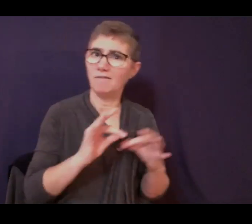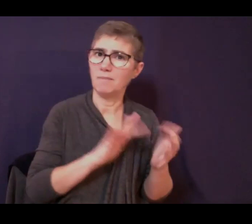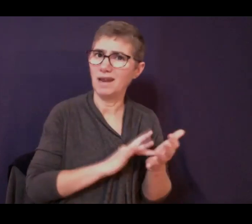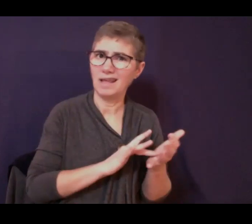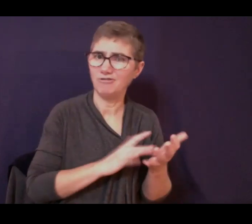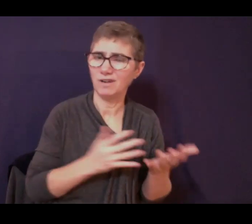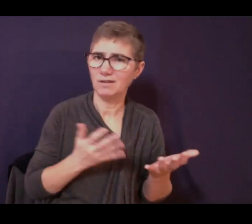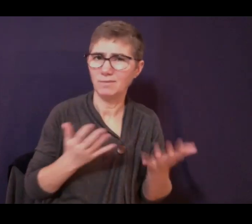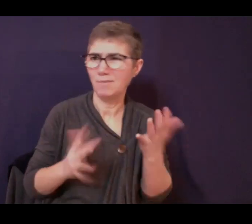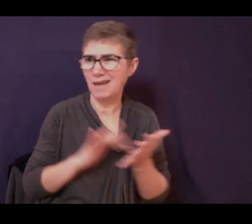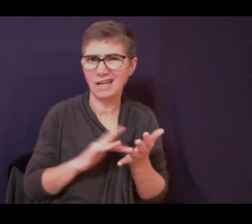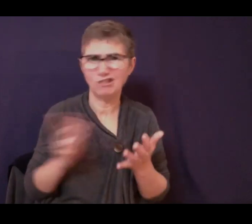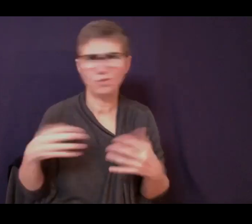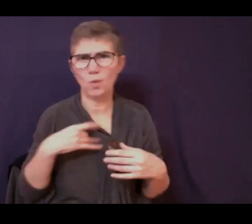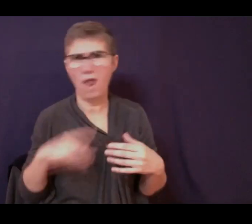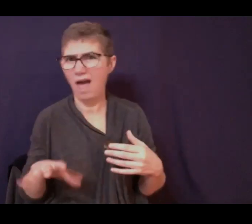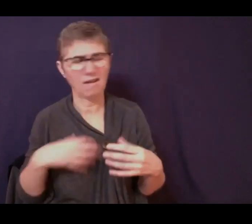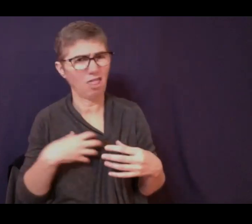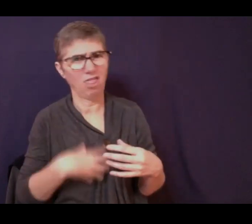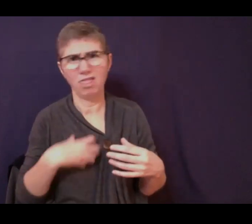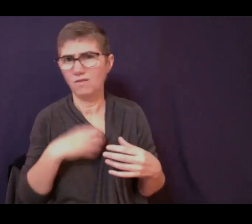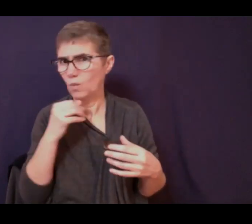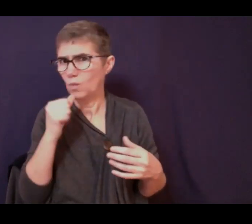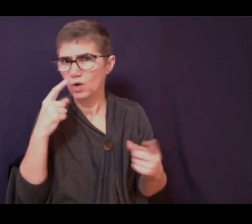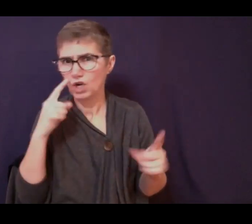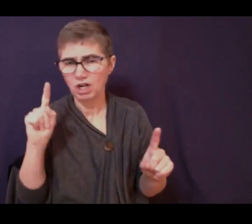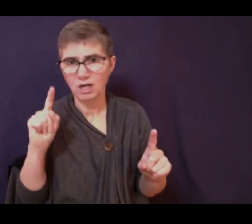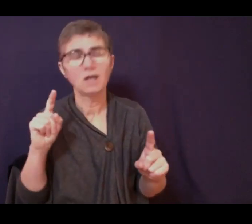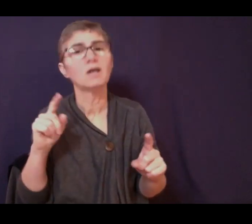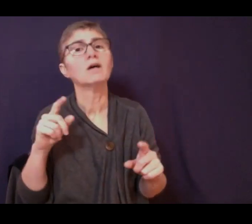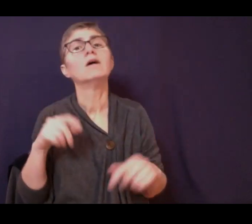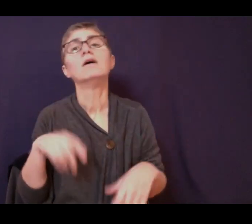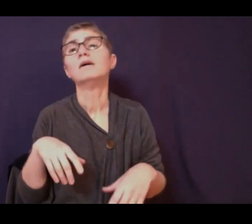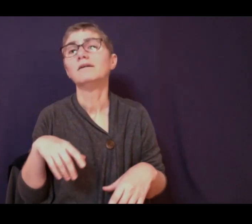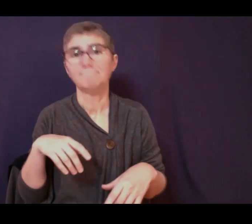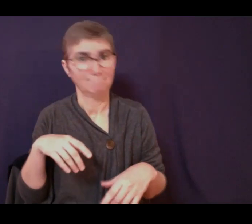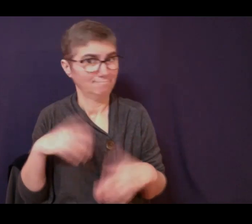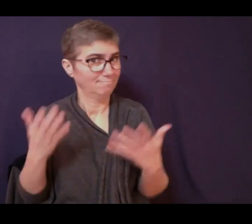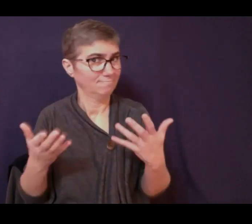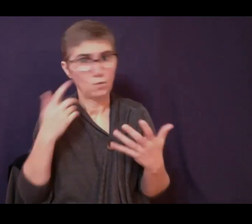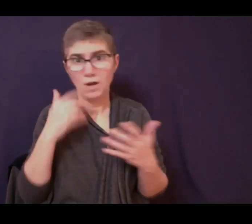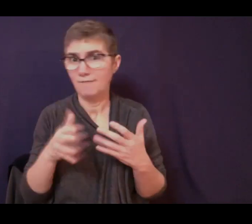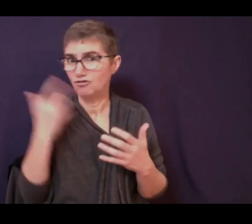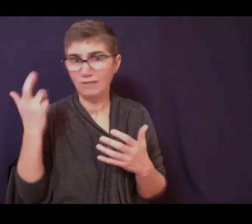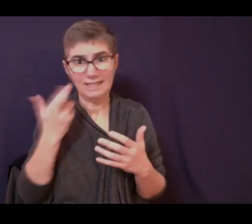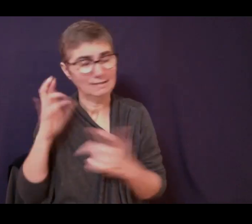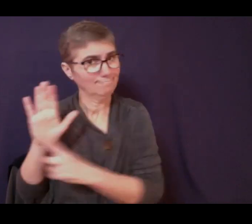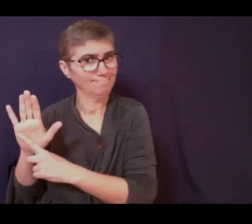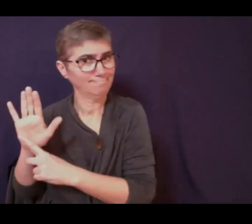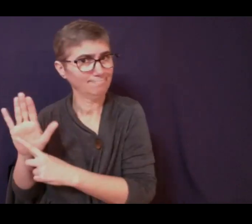and different type of mobility device or something like that for reasons that are you know very personal to them or that do have to